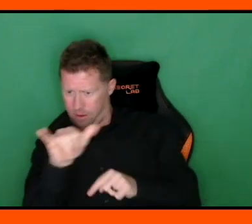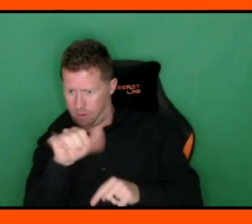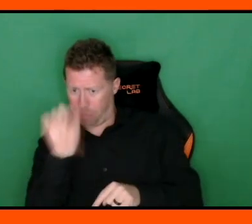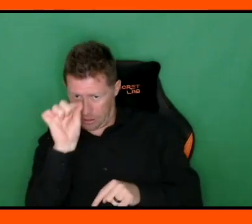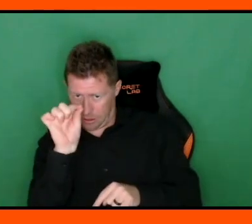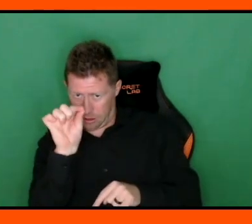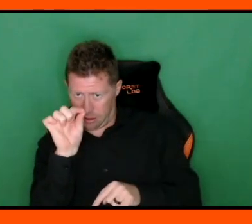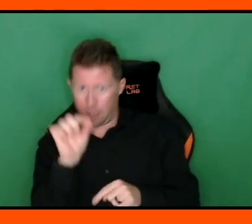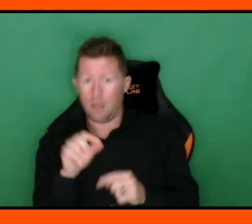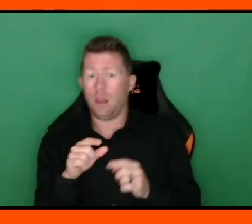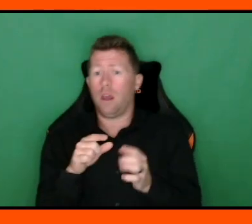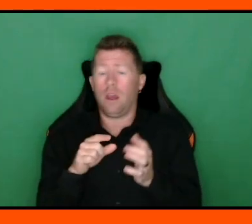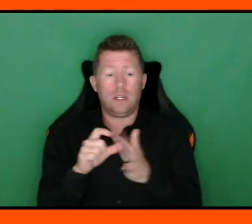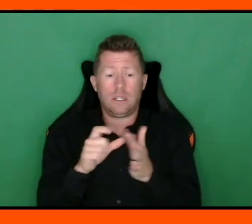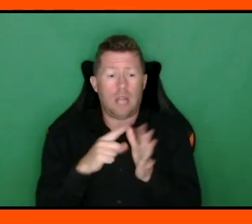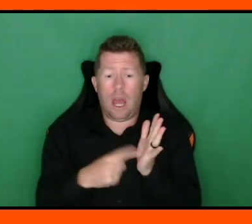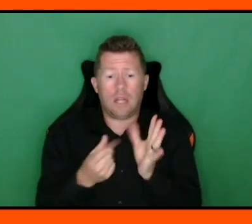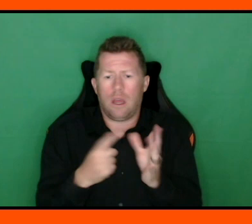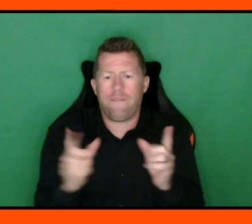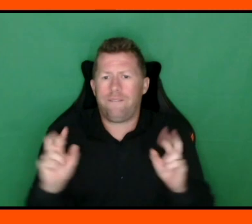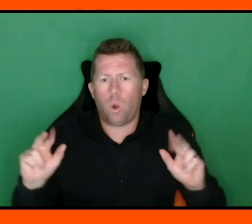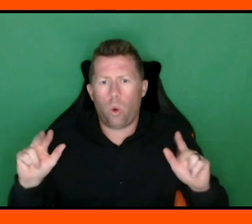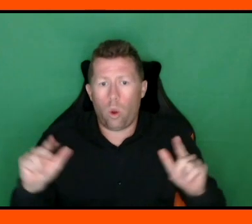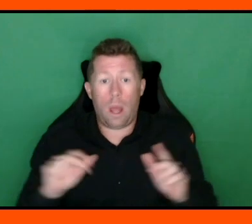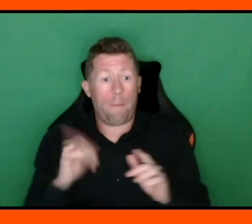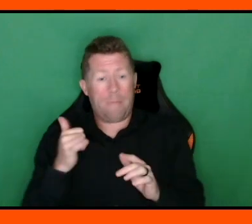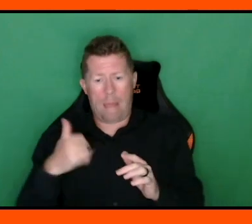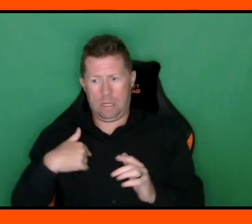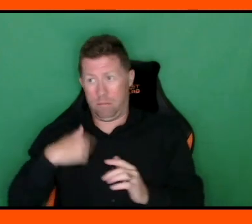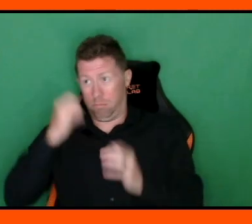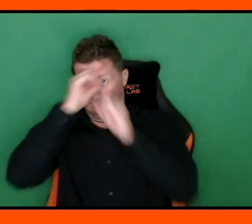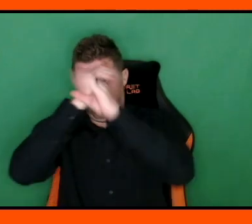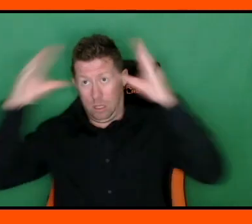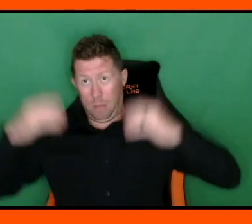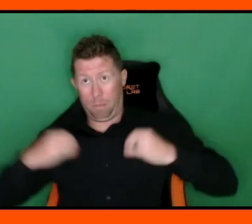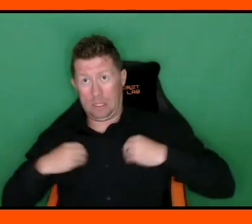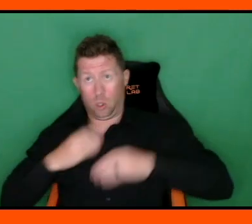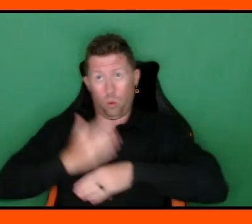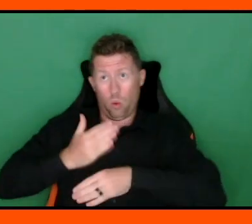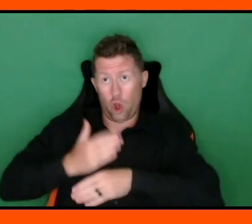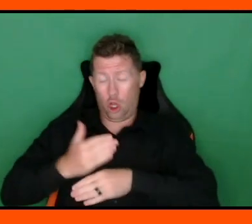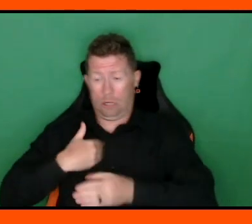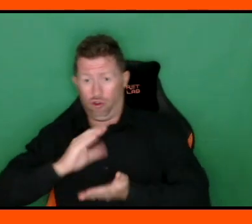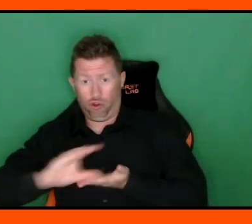Some of those uses might include things like resource allocations for programs, informing policy and service delivery